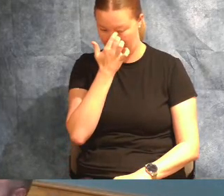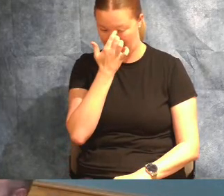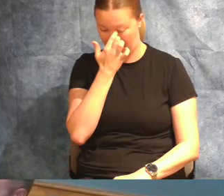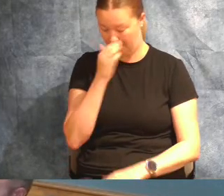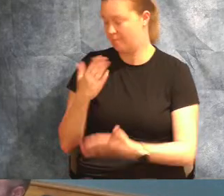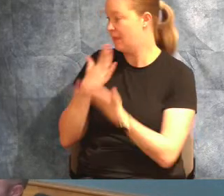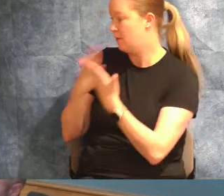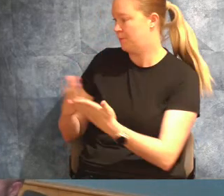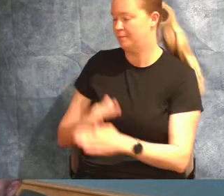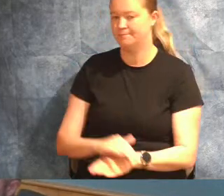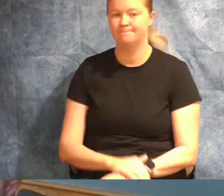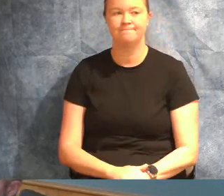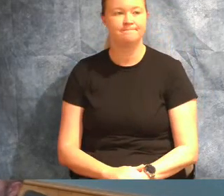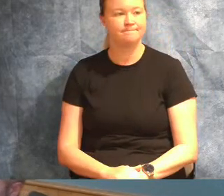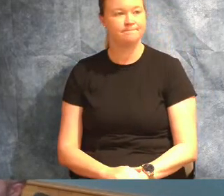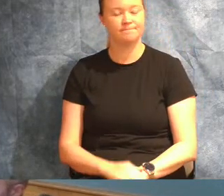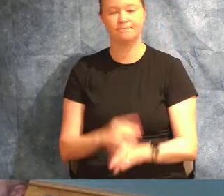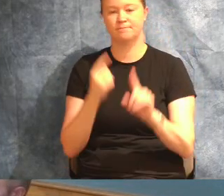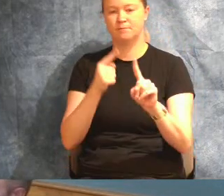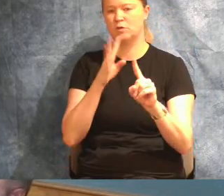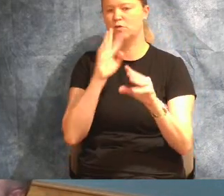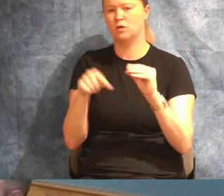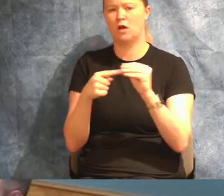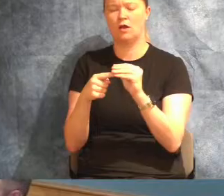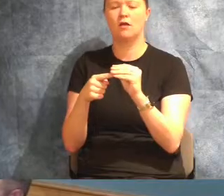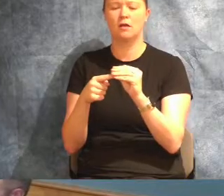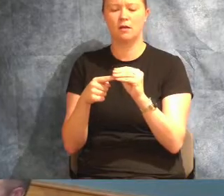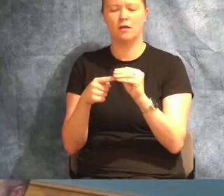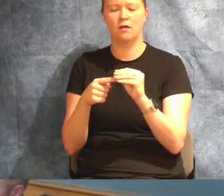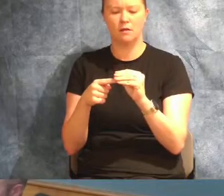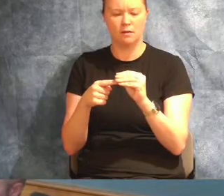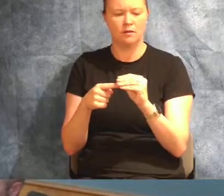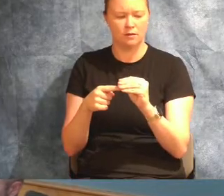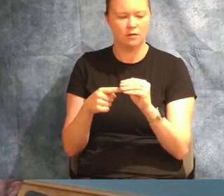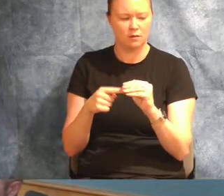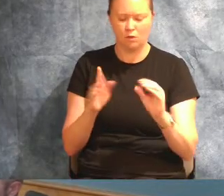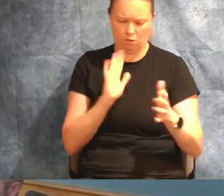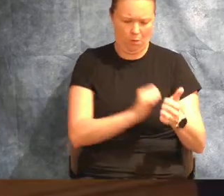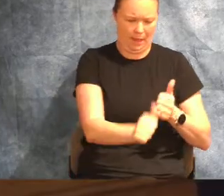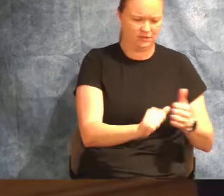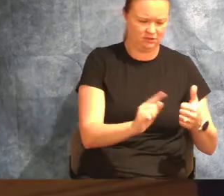Thank you. And since we're talking about well, let's pass this first and then I'll bring up about